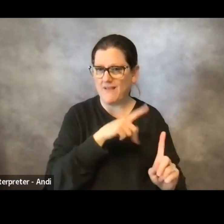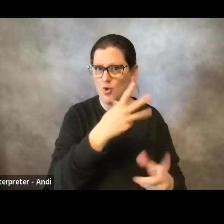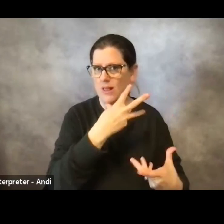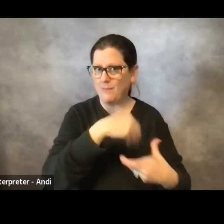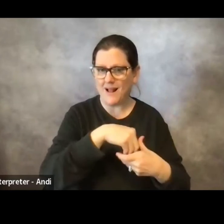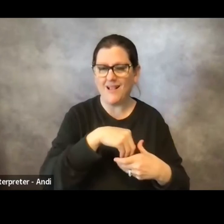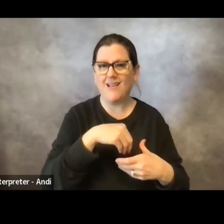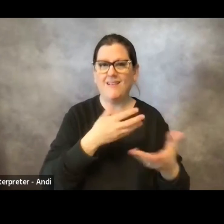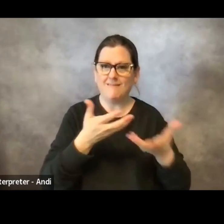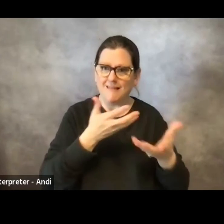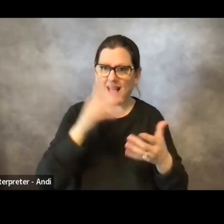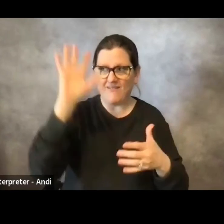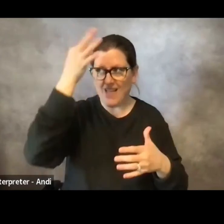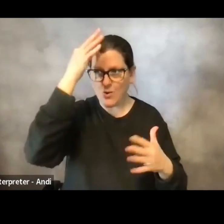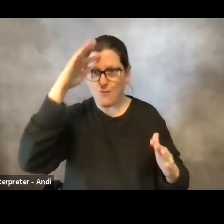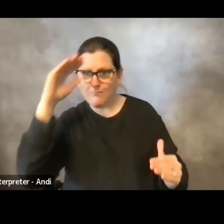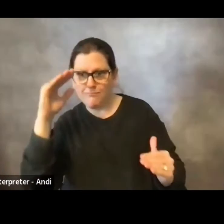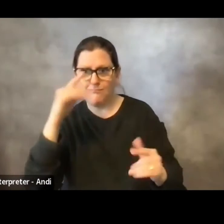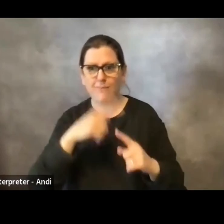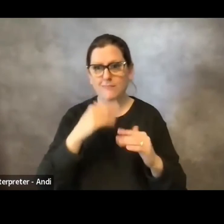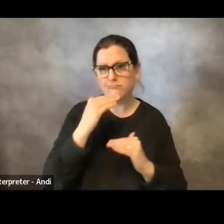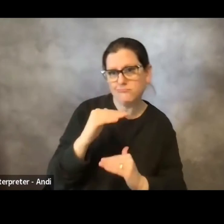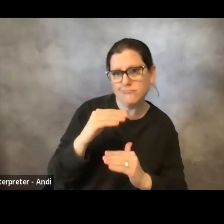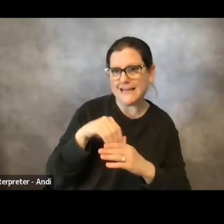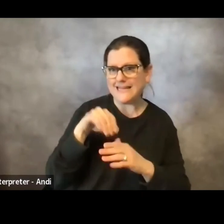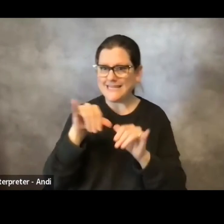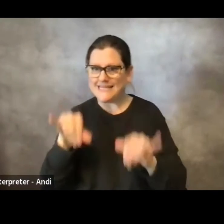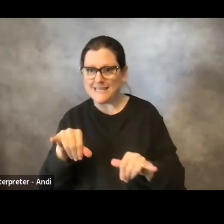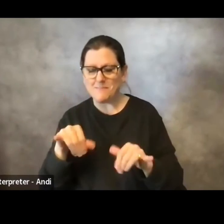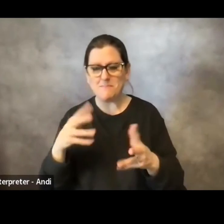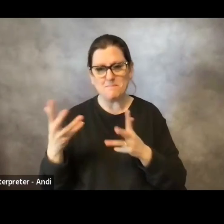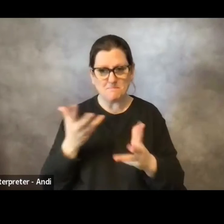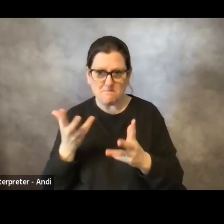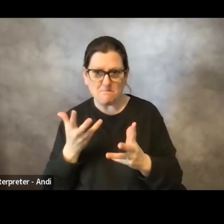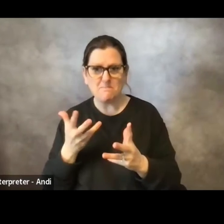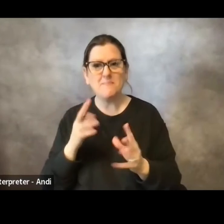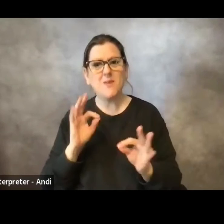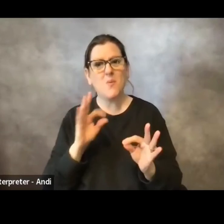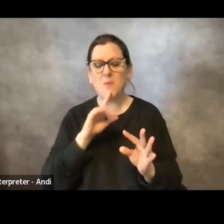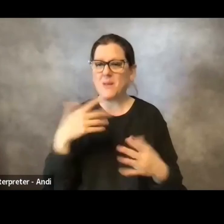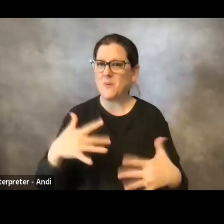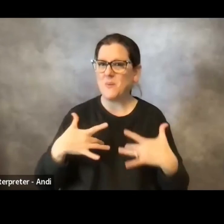of federal expectations and different constraints within the systems that had built up over time. So I'm really thrilled to be able to talk about the right